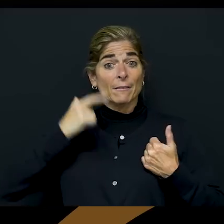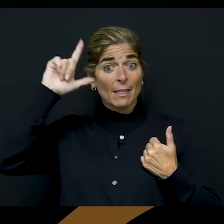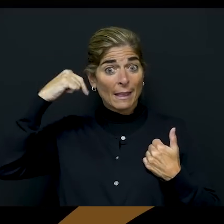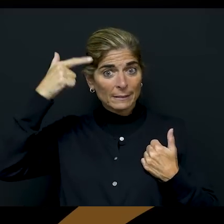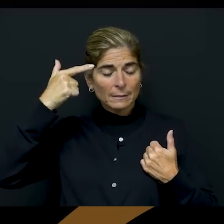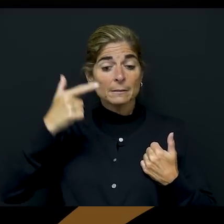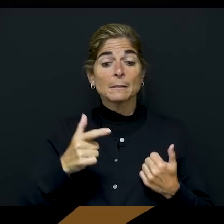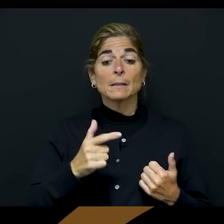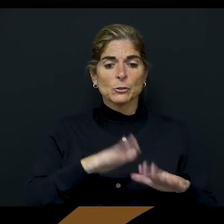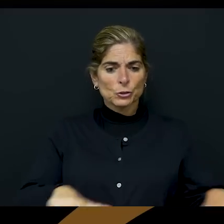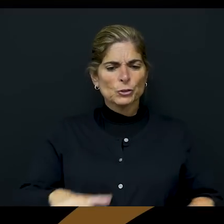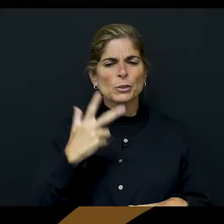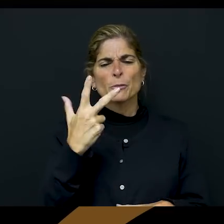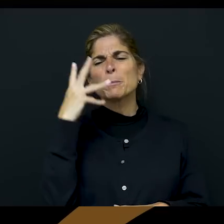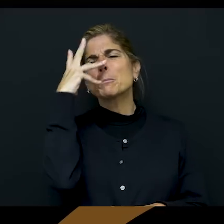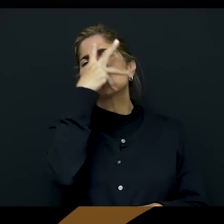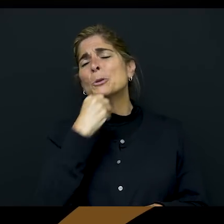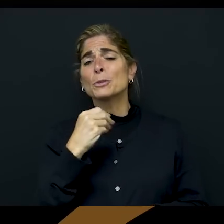I'm a mother of three beautiful children.